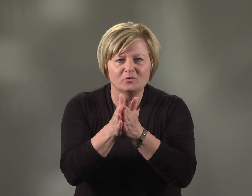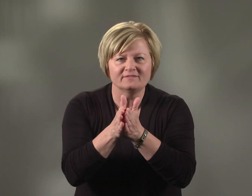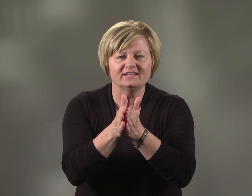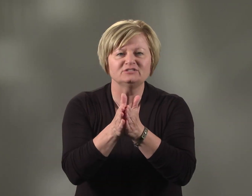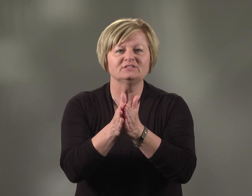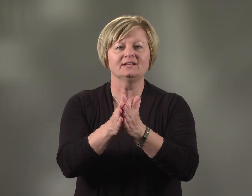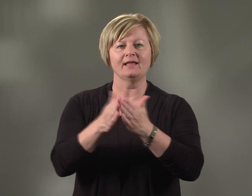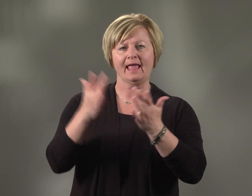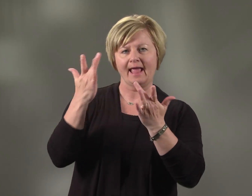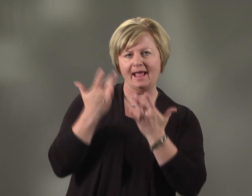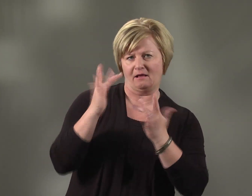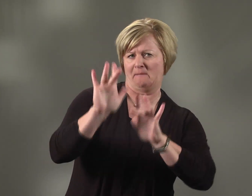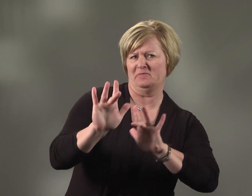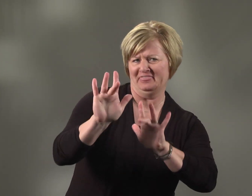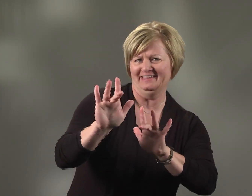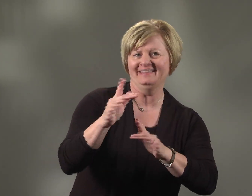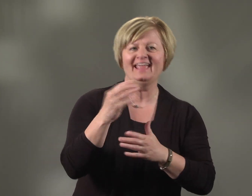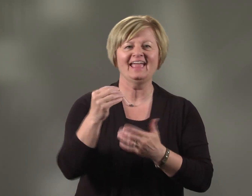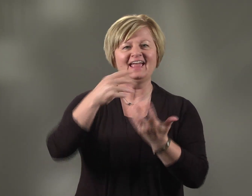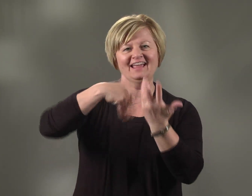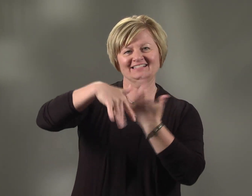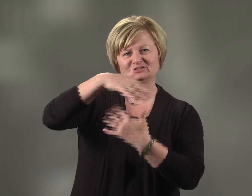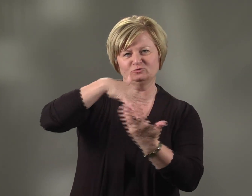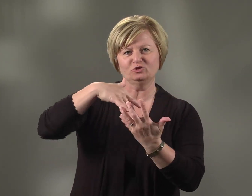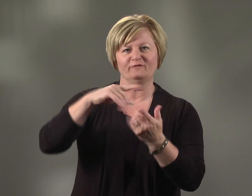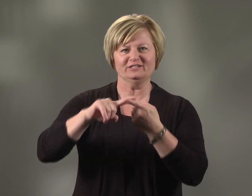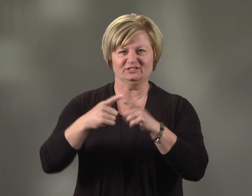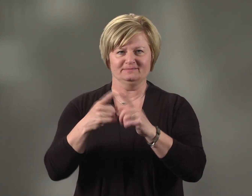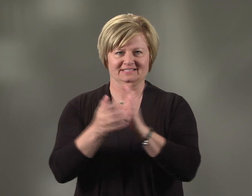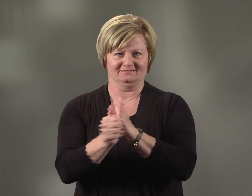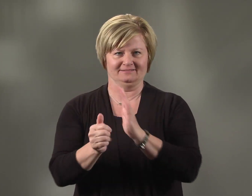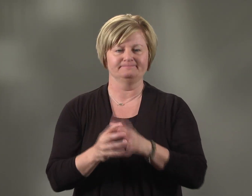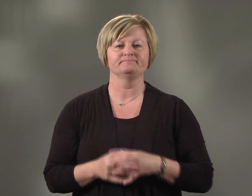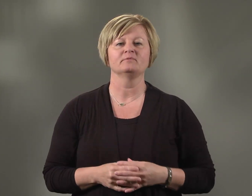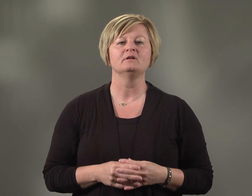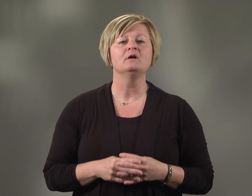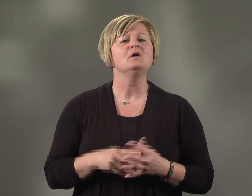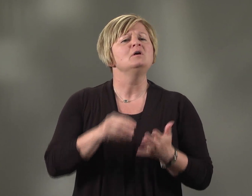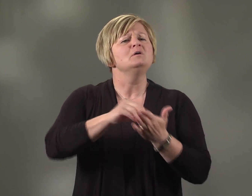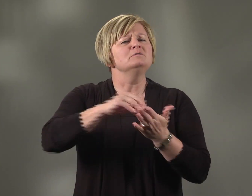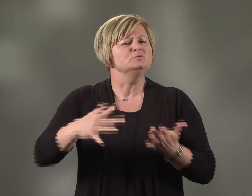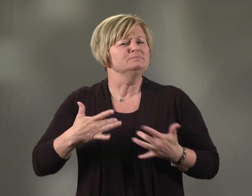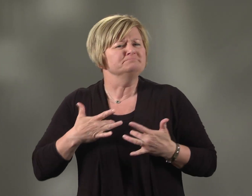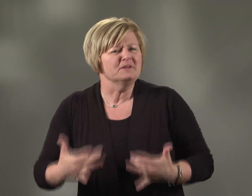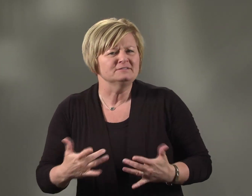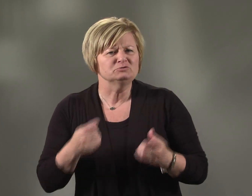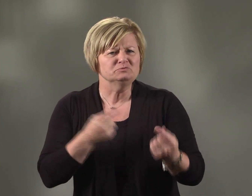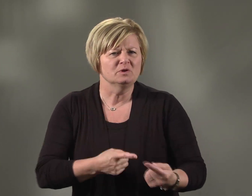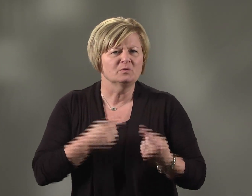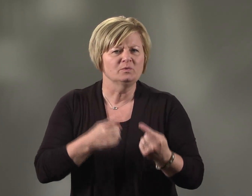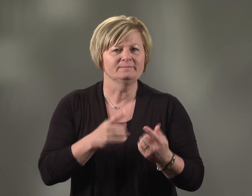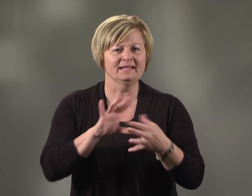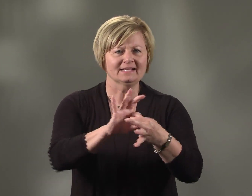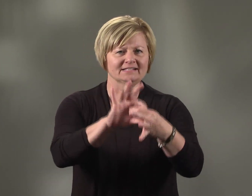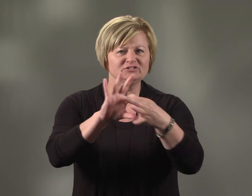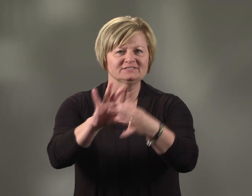motivation, empathy and social friendship skills. Students often struggle with making connections